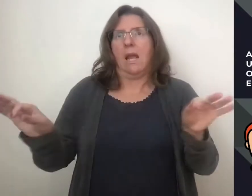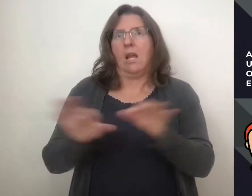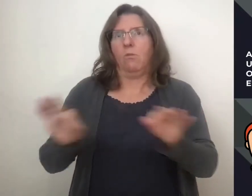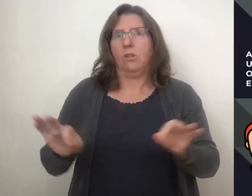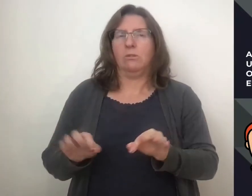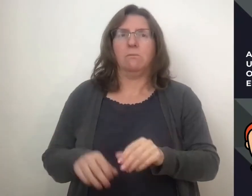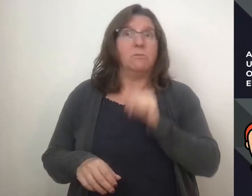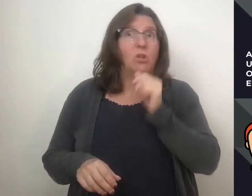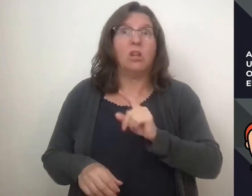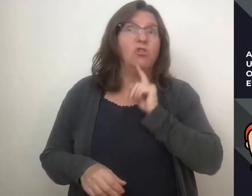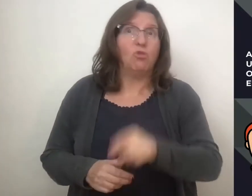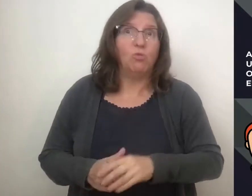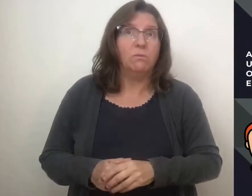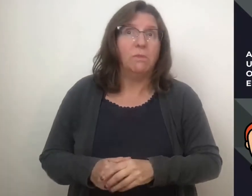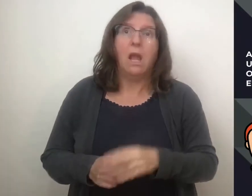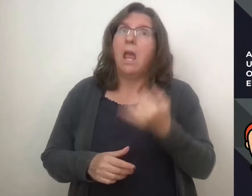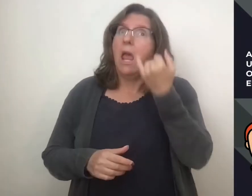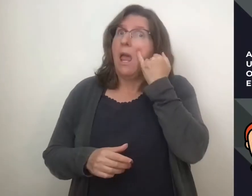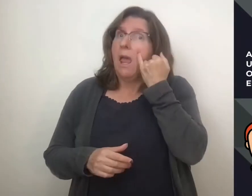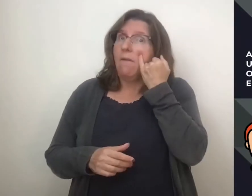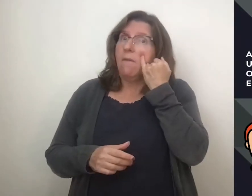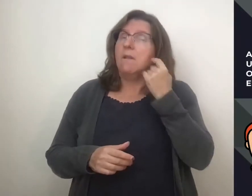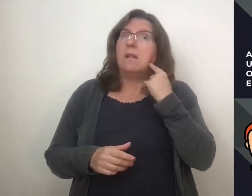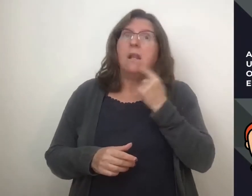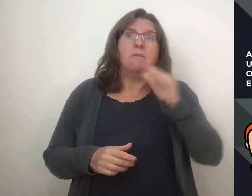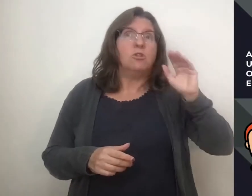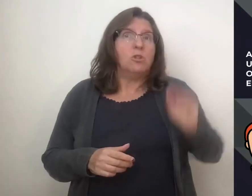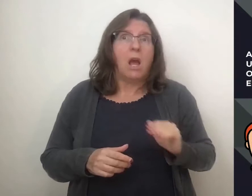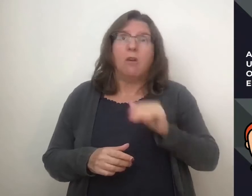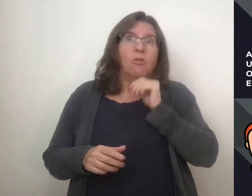Which is not true! If the child is not exposed to quality, consistent language input,